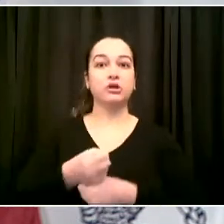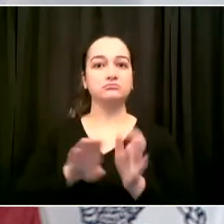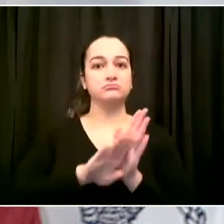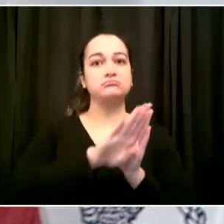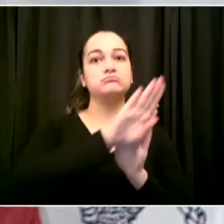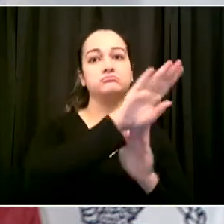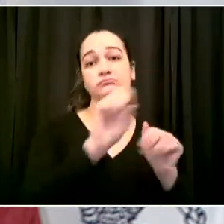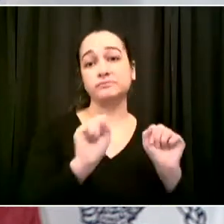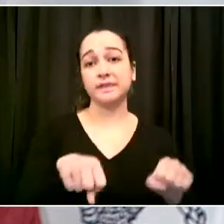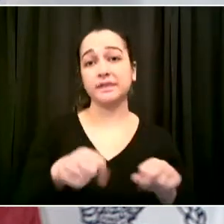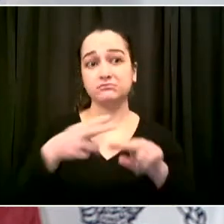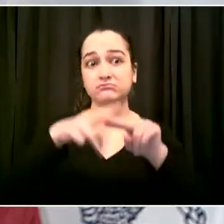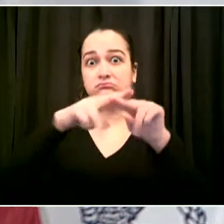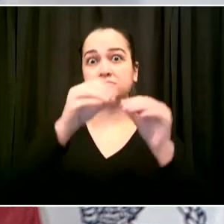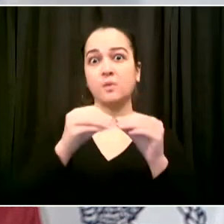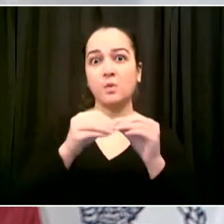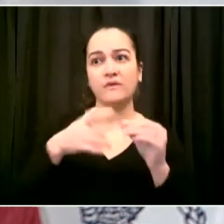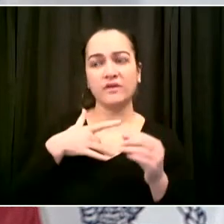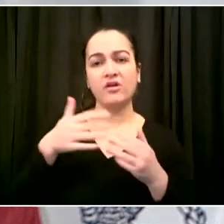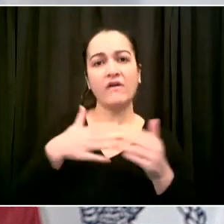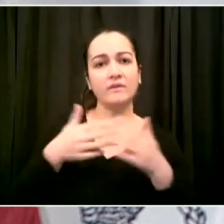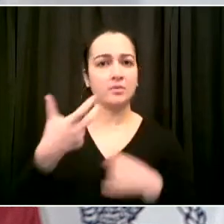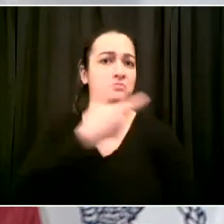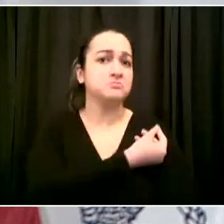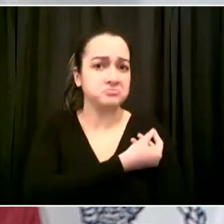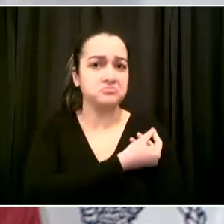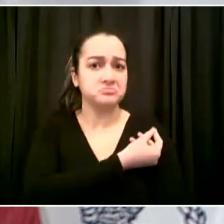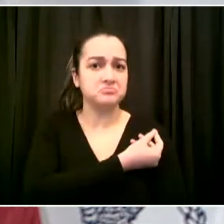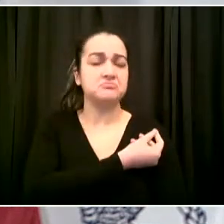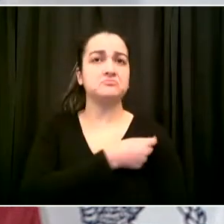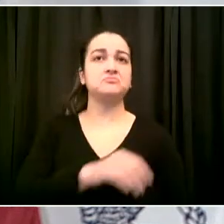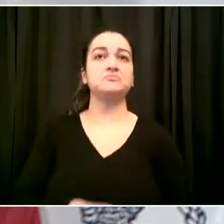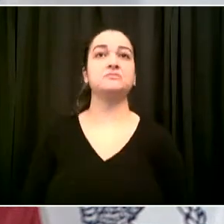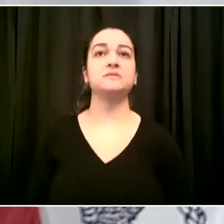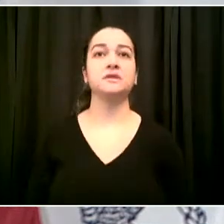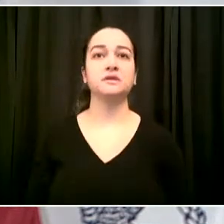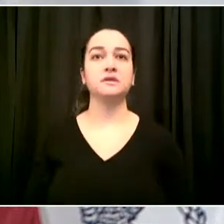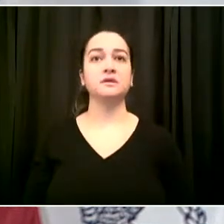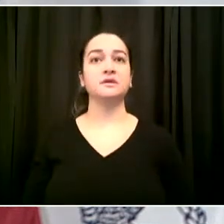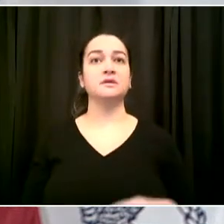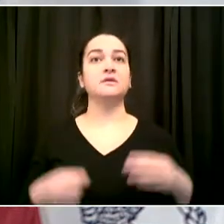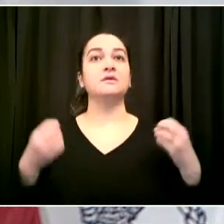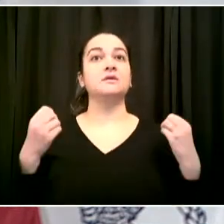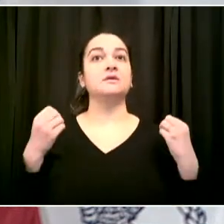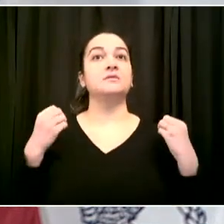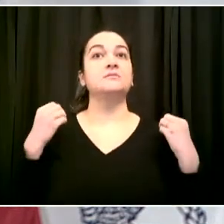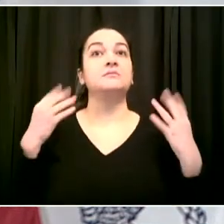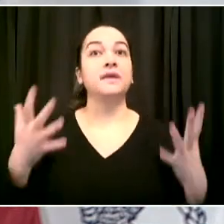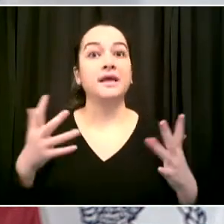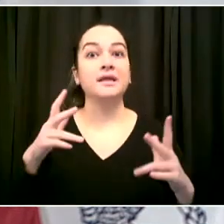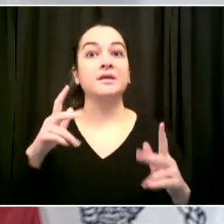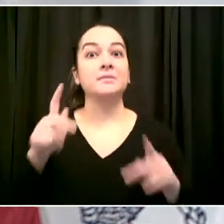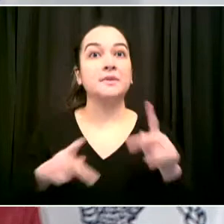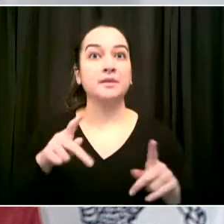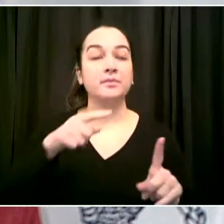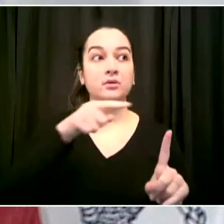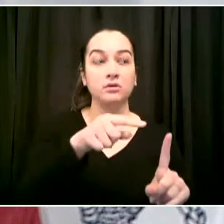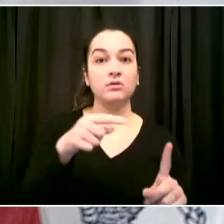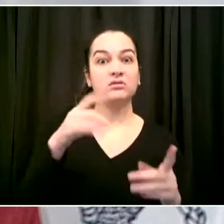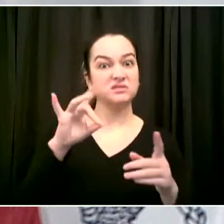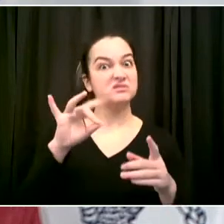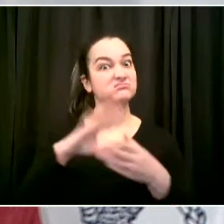COMMUNIIY.T